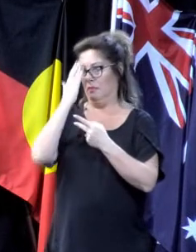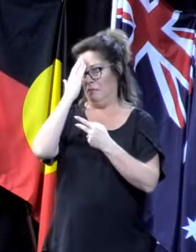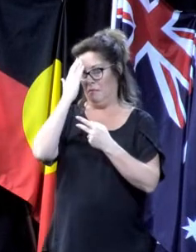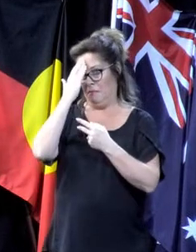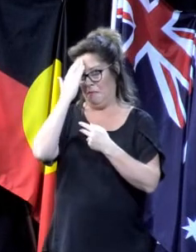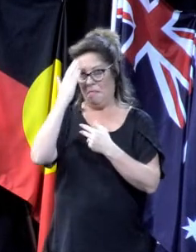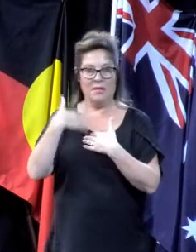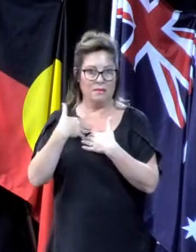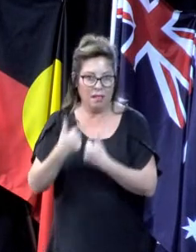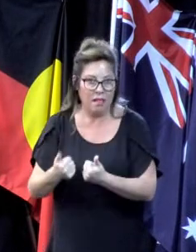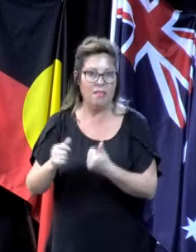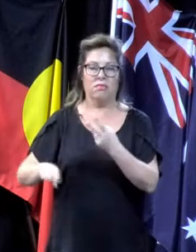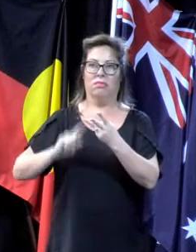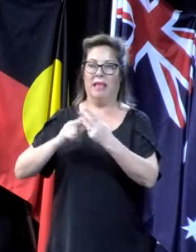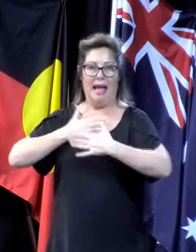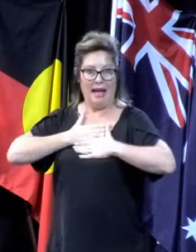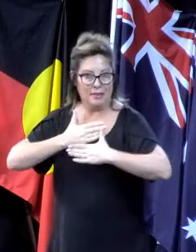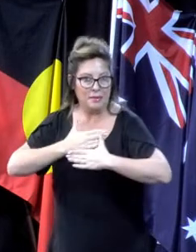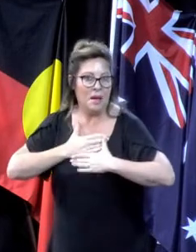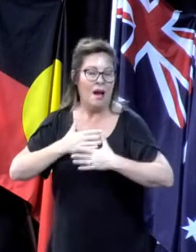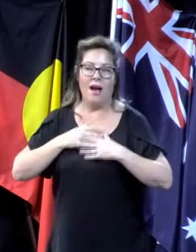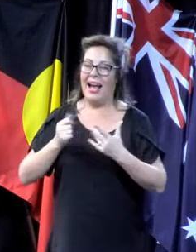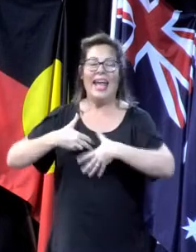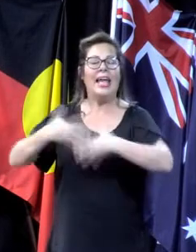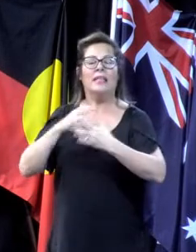anything that may have a functional impact on that student's schooling.